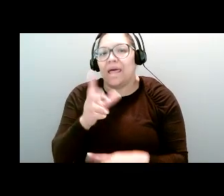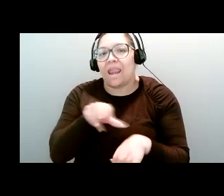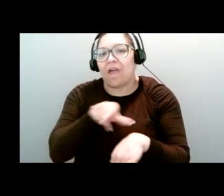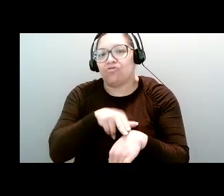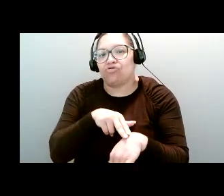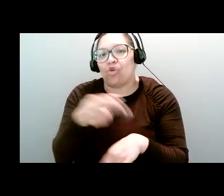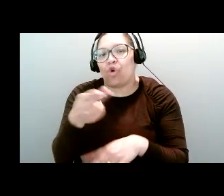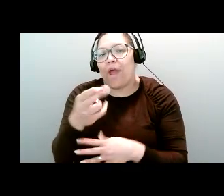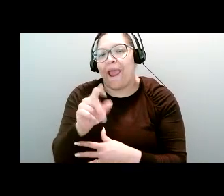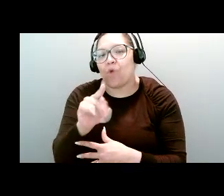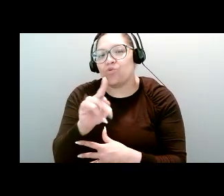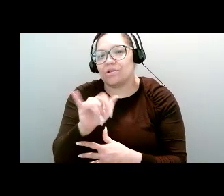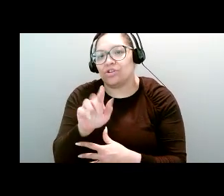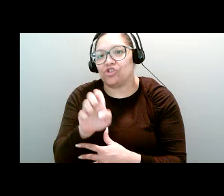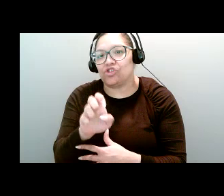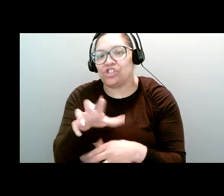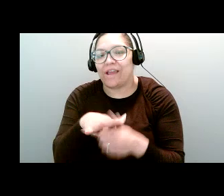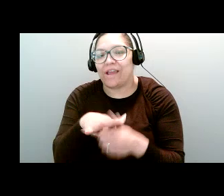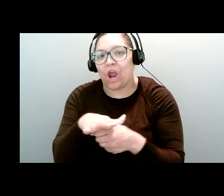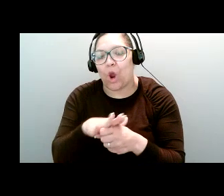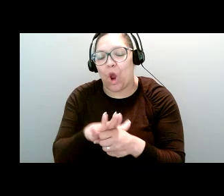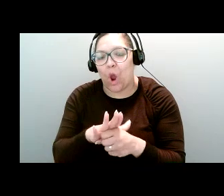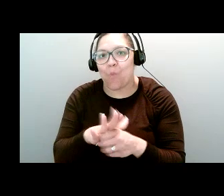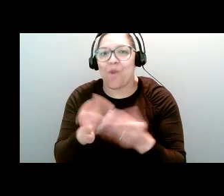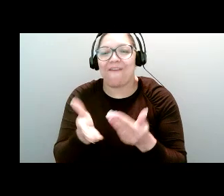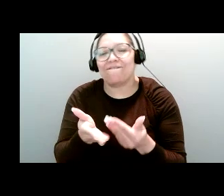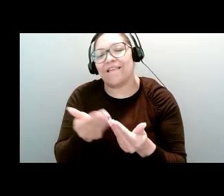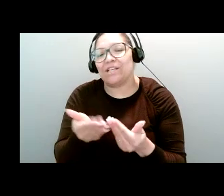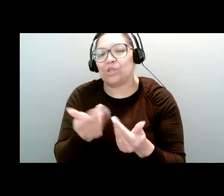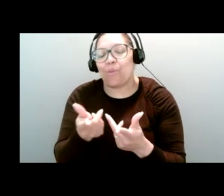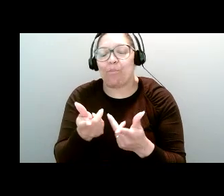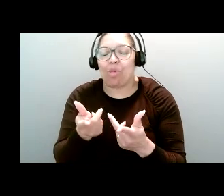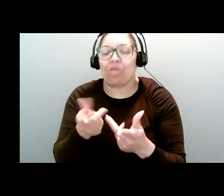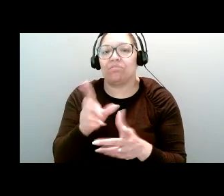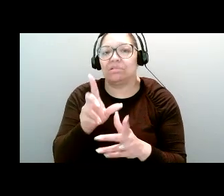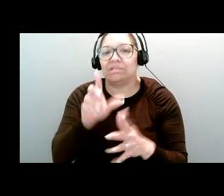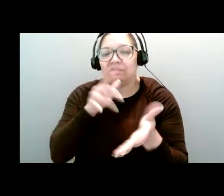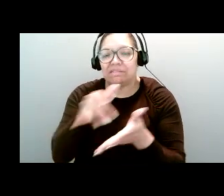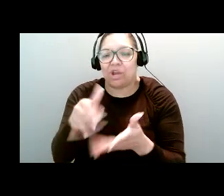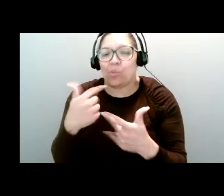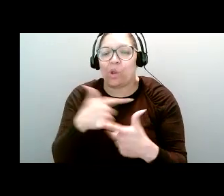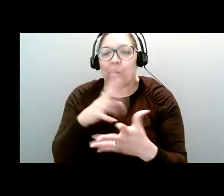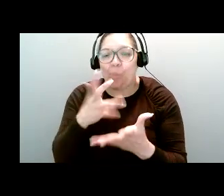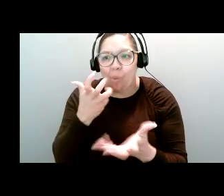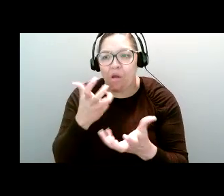We want to learn from you and we want to to help you understand the great